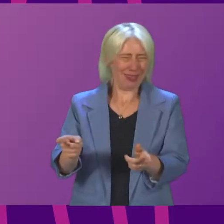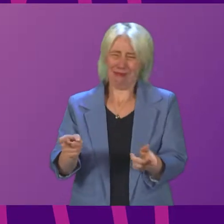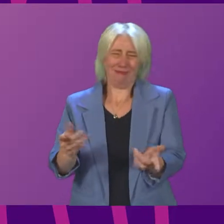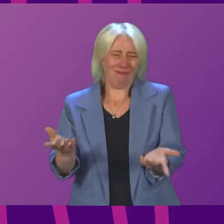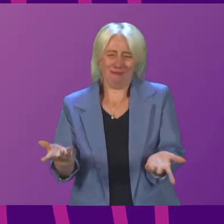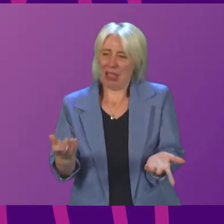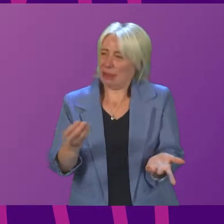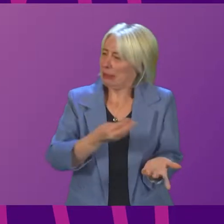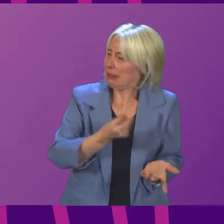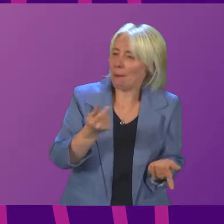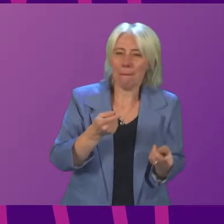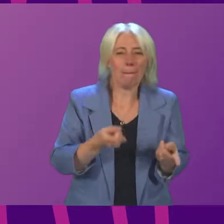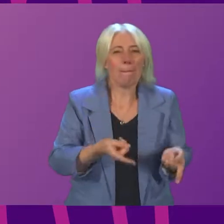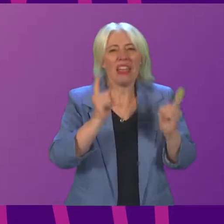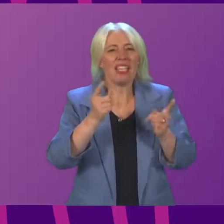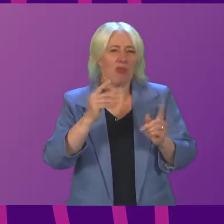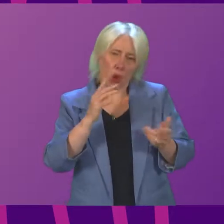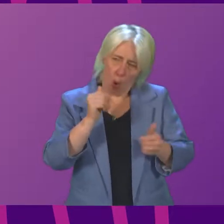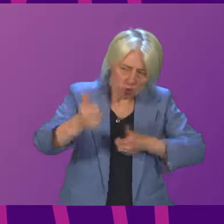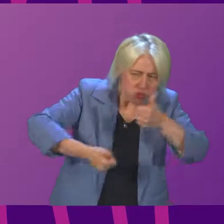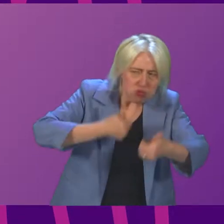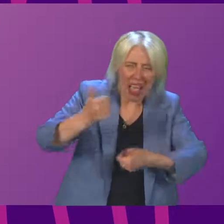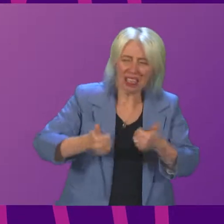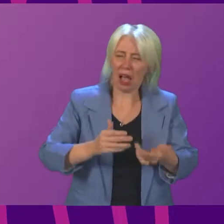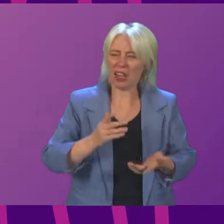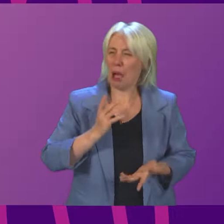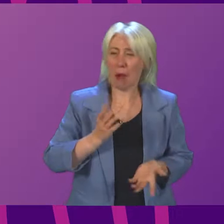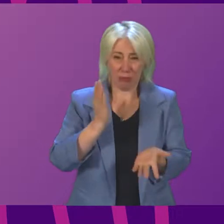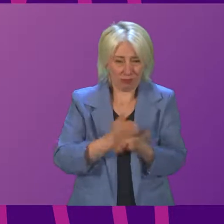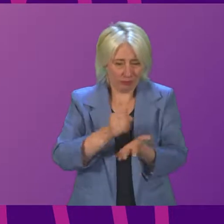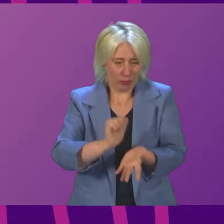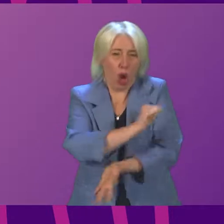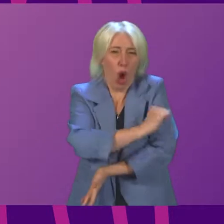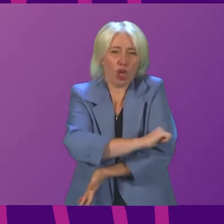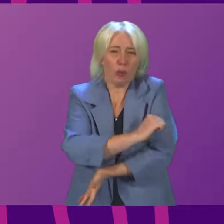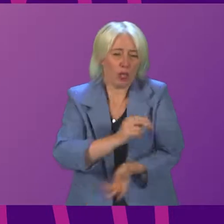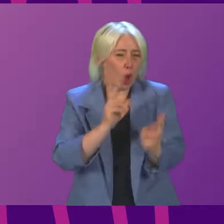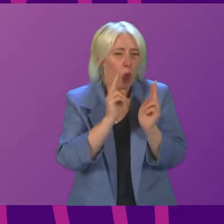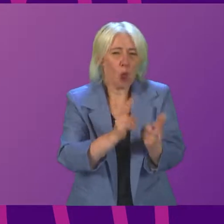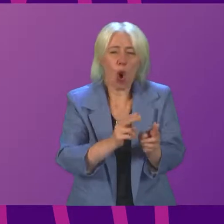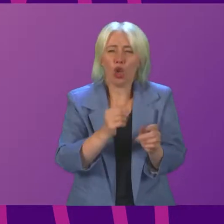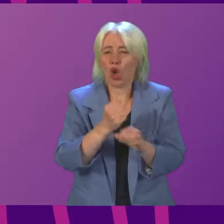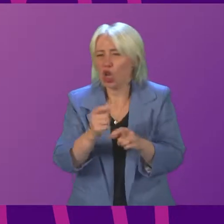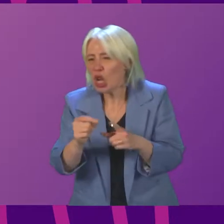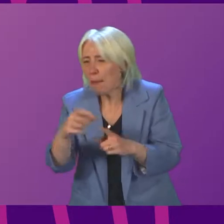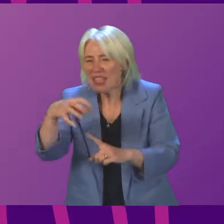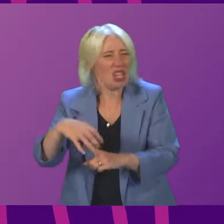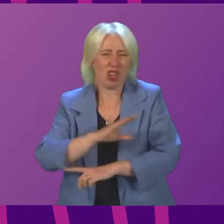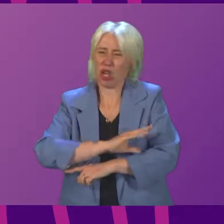in ministerial ivory towers, but not on our hospital wards and not in our GP surgeries. Photo